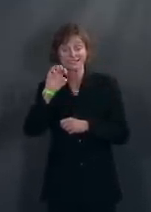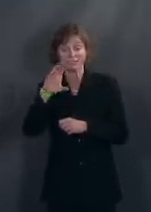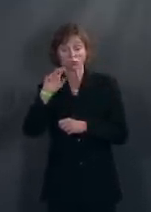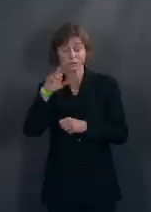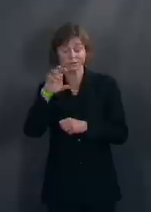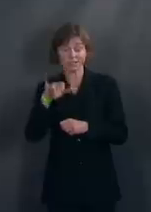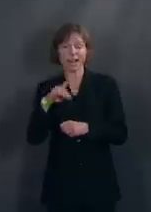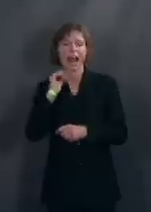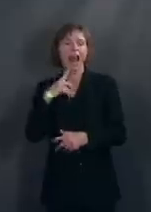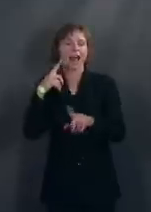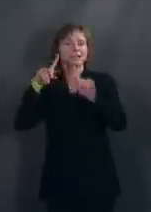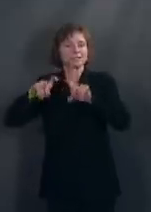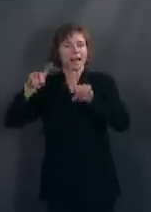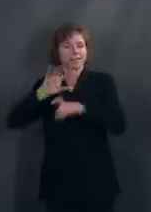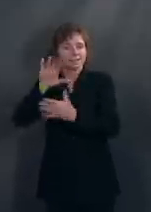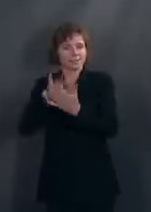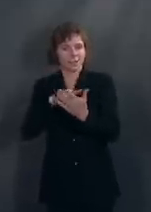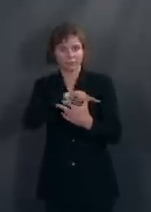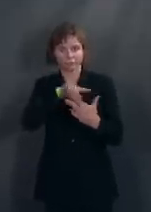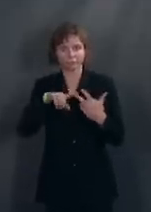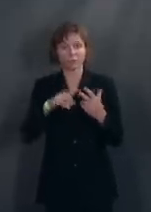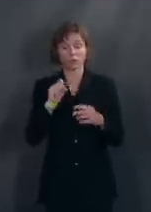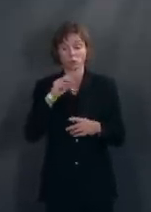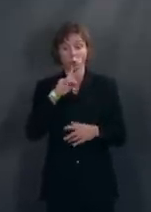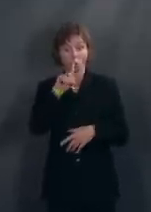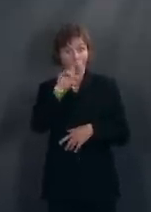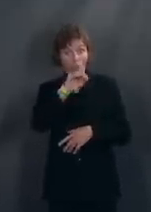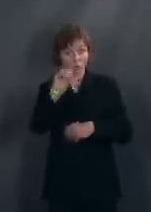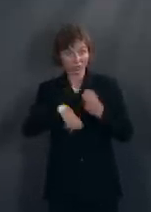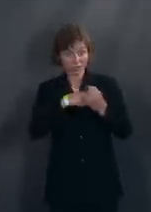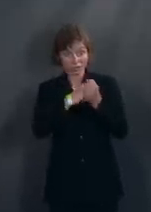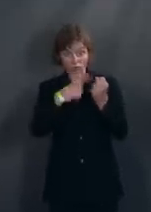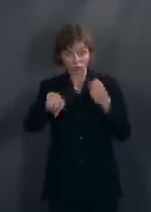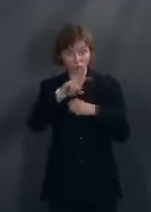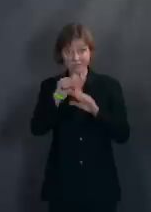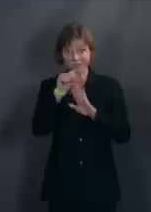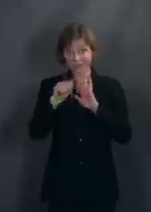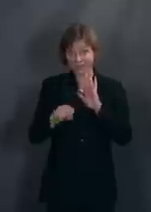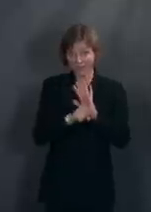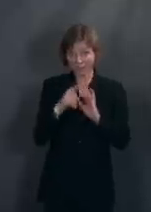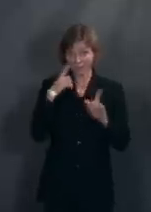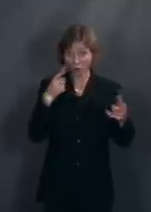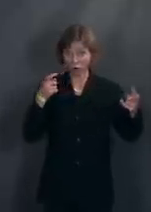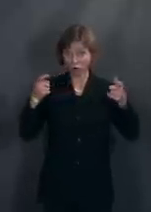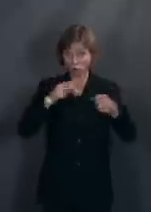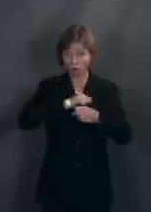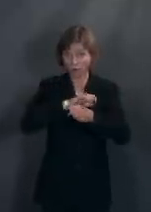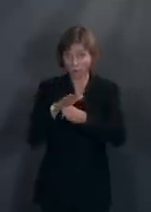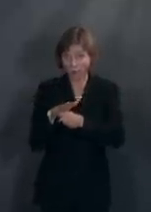So, to fully support states, tribes and territories needs to contain the pandemic and vaccinate their population,